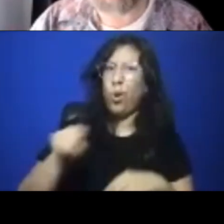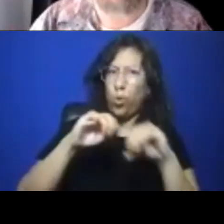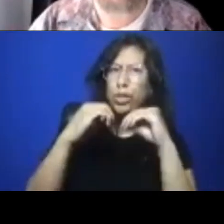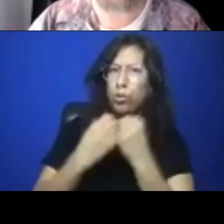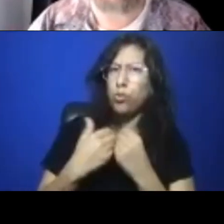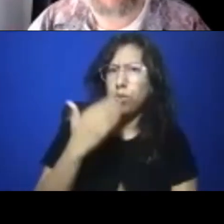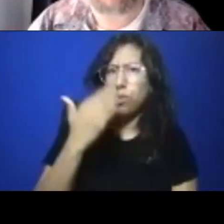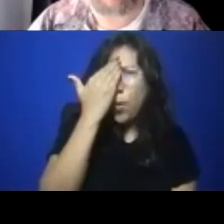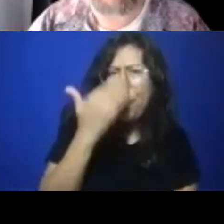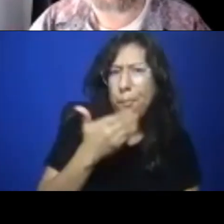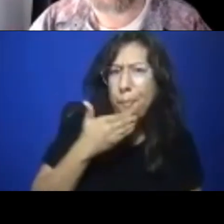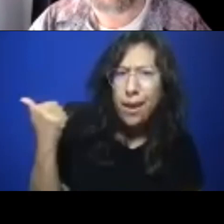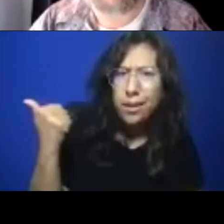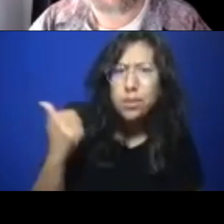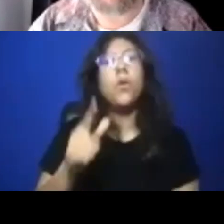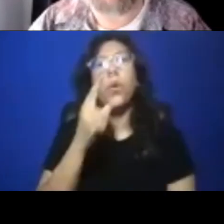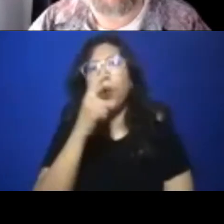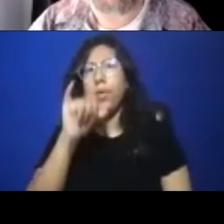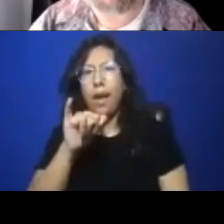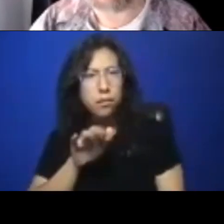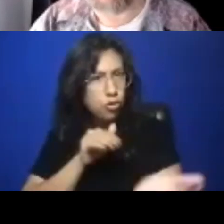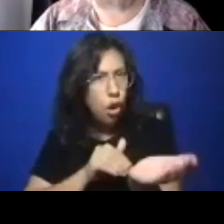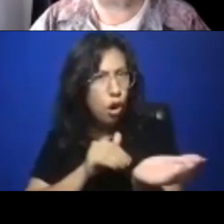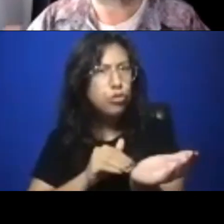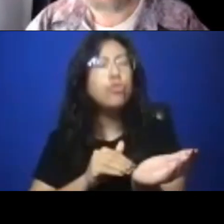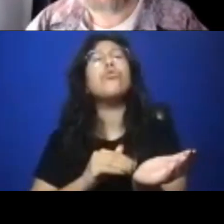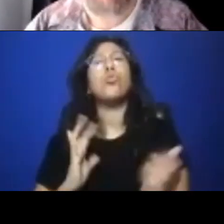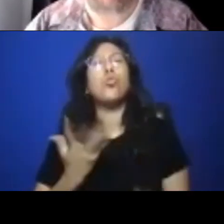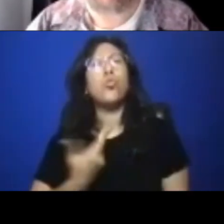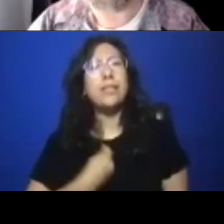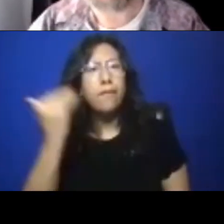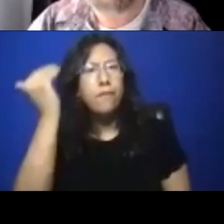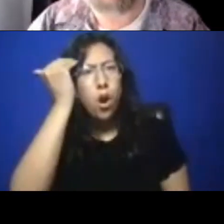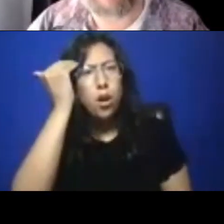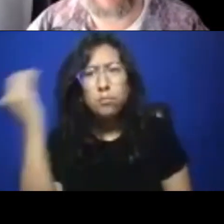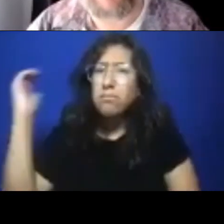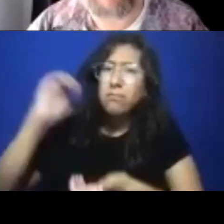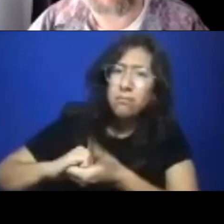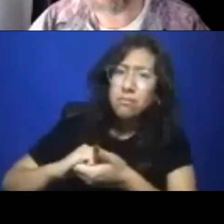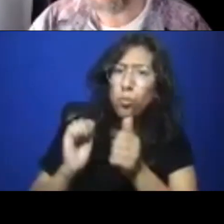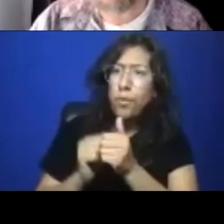who those providers are who are trans informed. So network with them, connect with them,